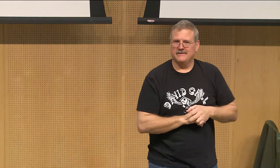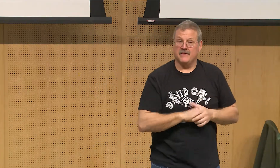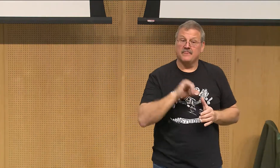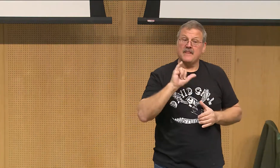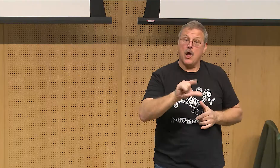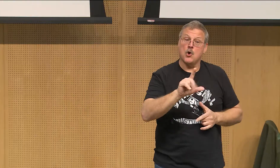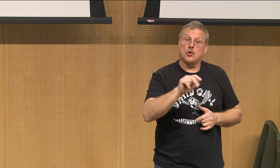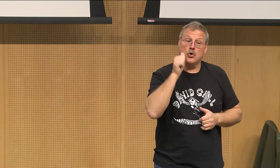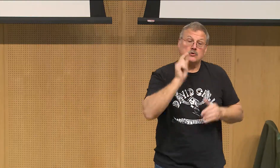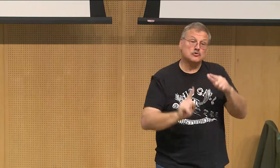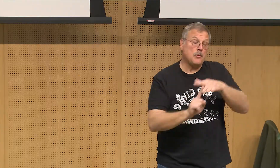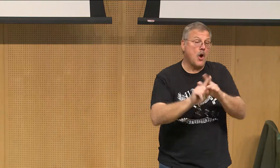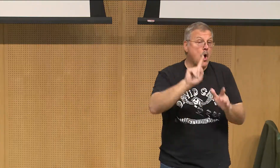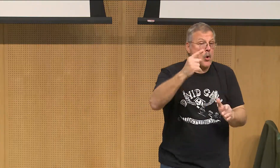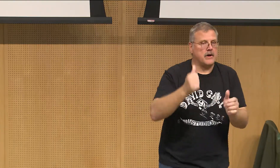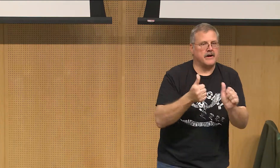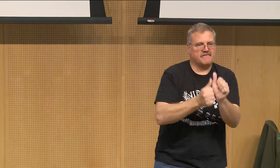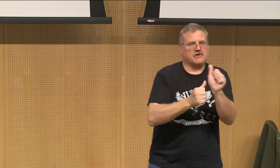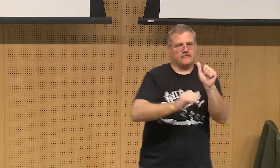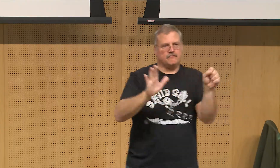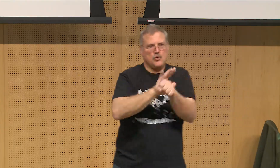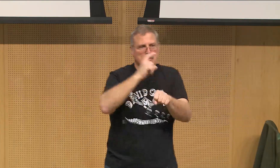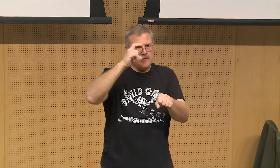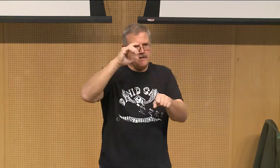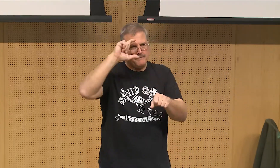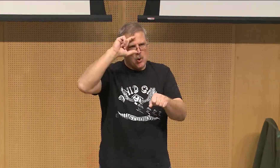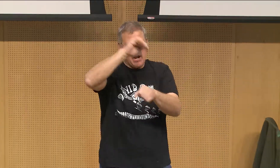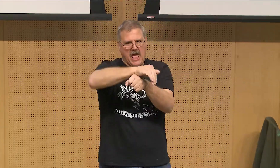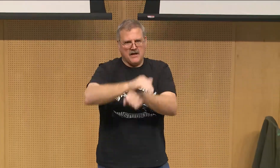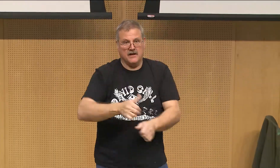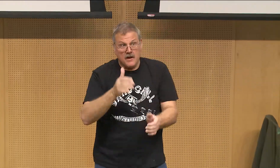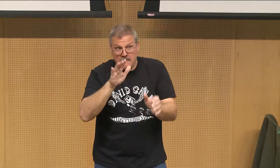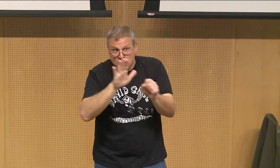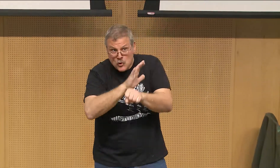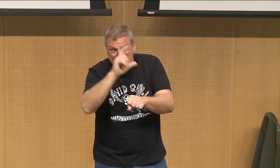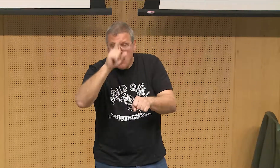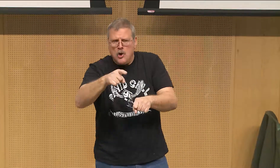She only shows up in a night of a full moon. I suggest you go look for her.